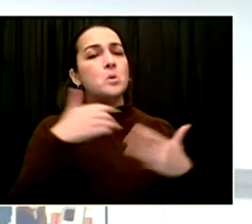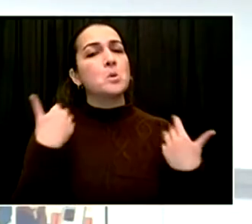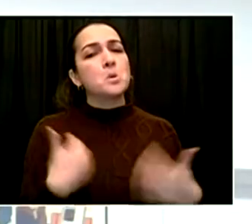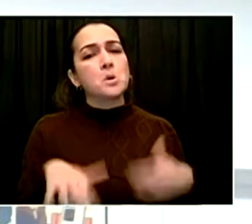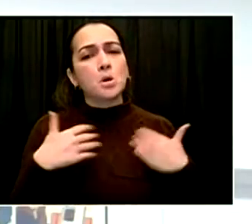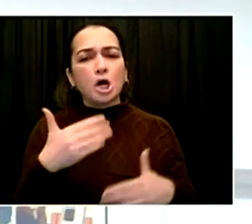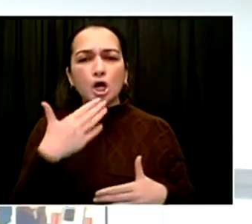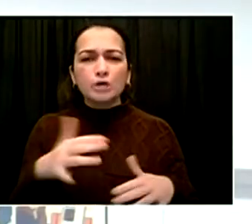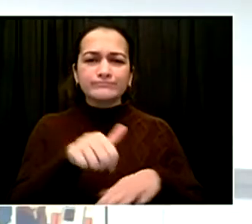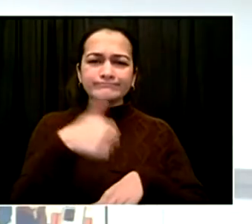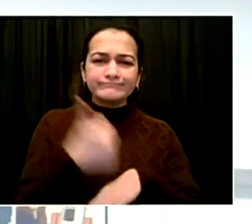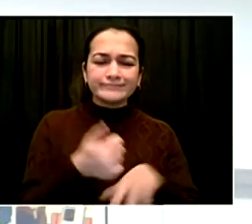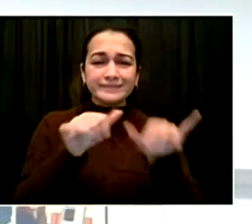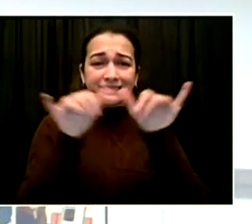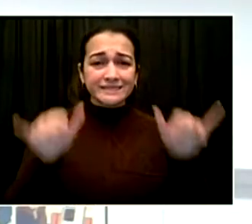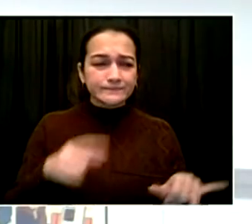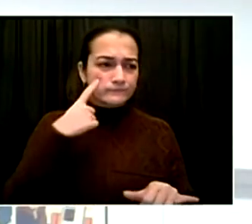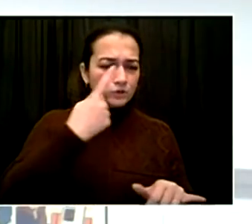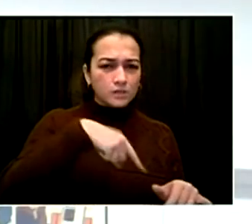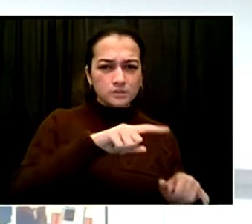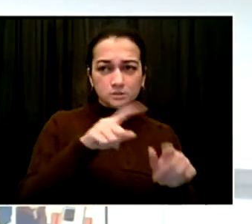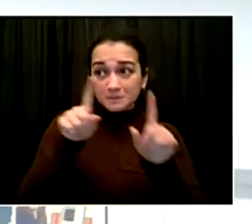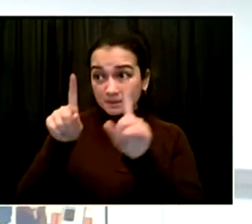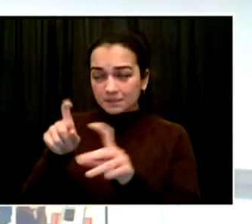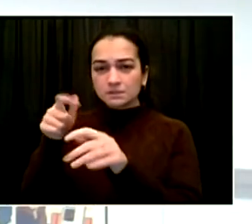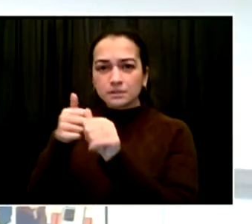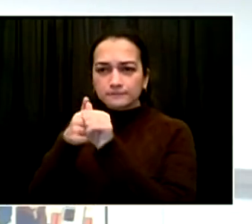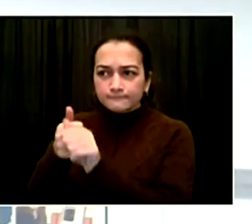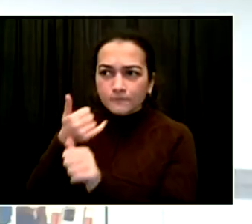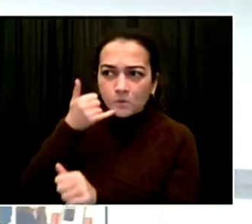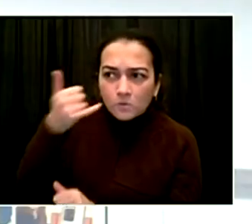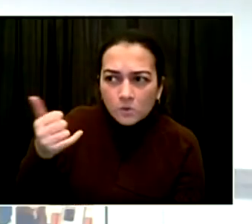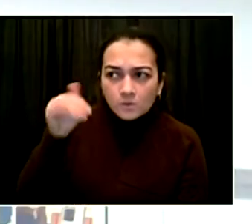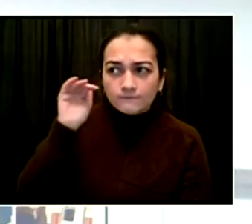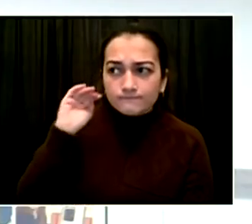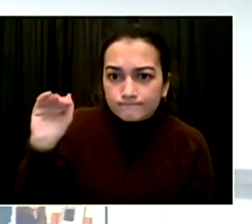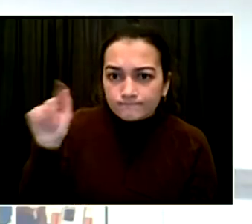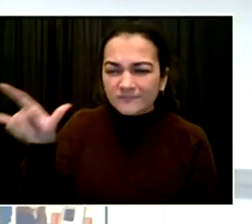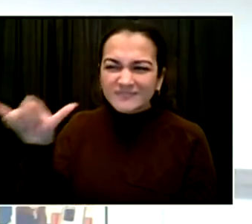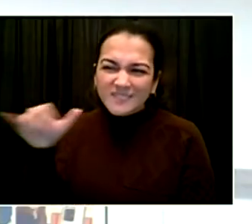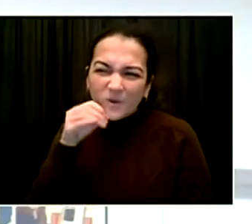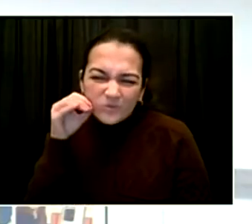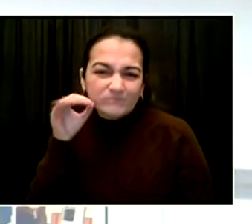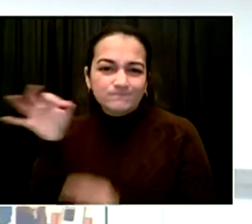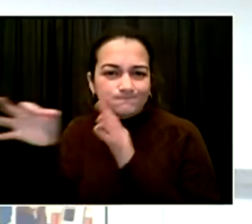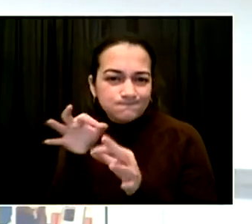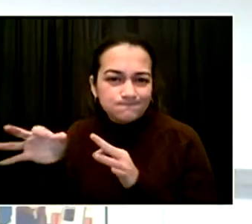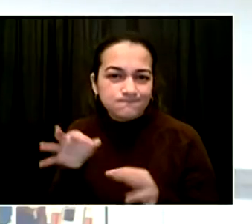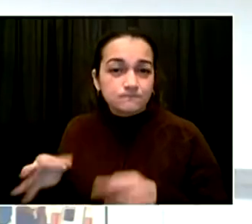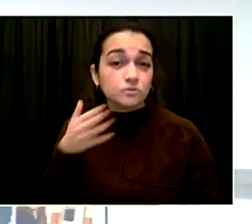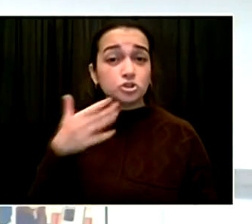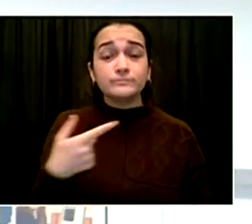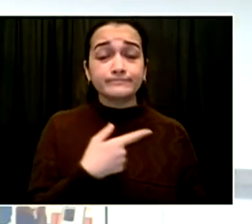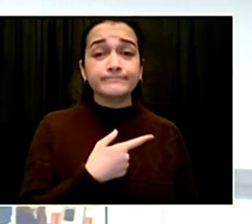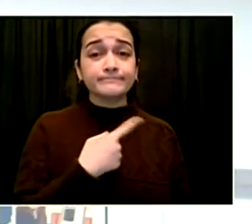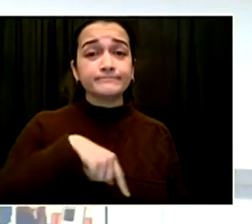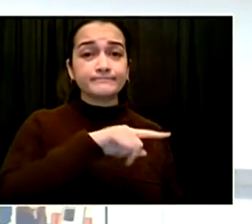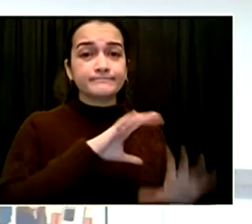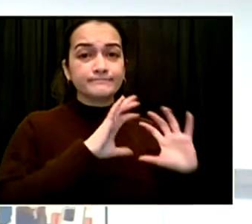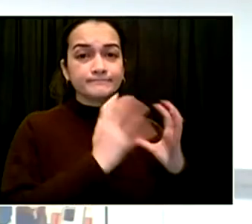IT DOES IN OTHER SETTINGS WHICH IS TO MAKE SURE OTHER CONTACT'S